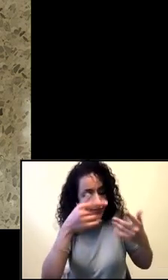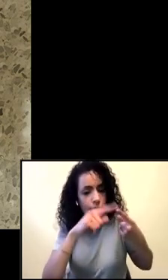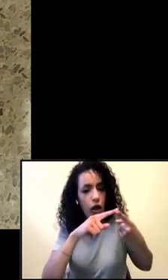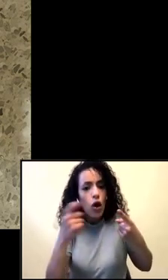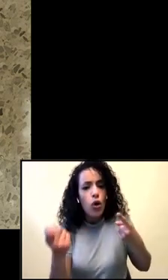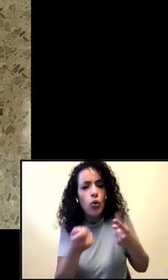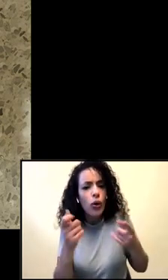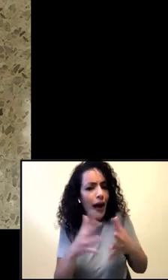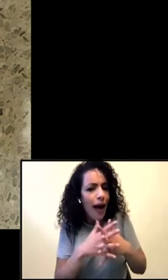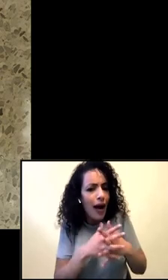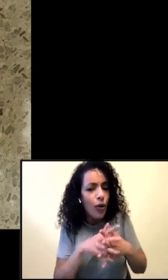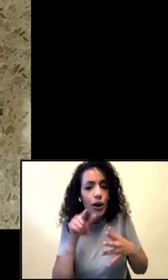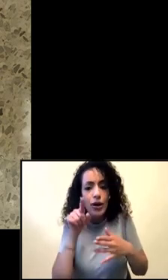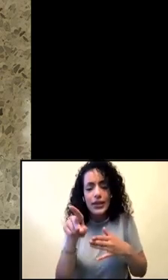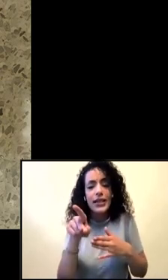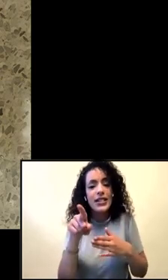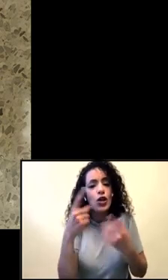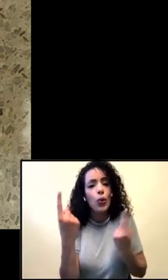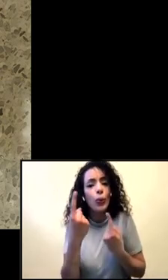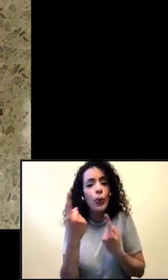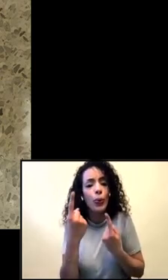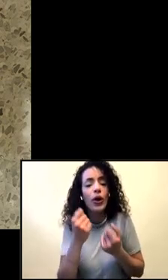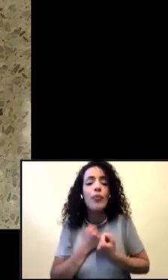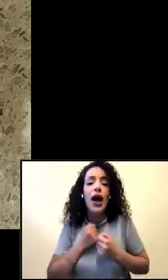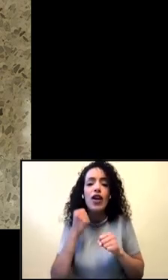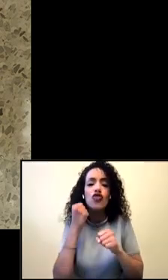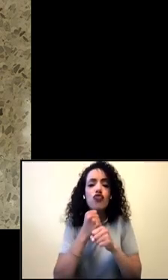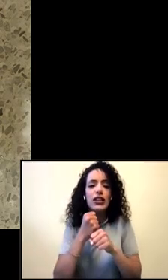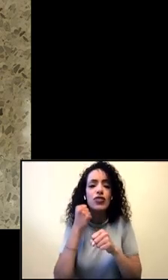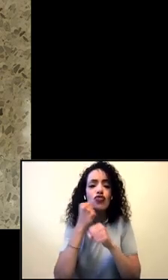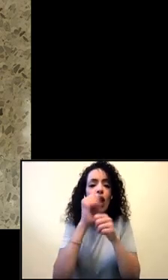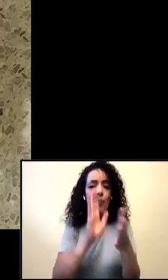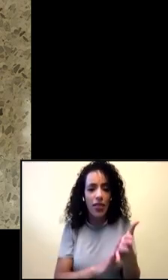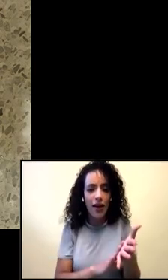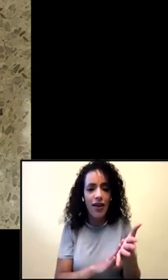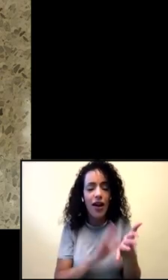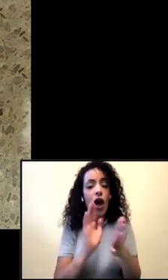these utensils belong to my great-grandmother and her family lived in two or three different camps